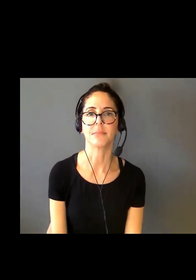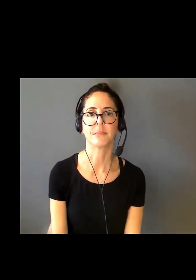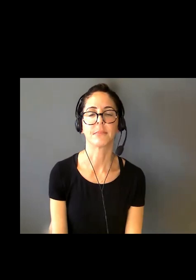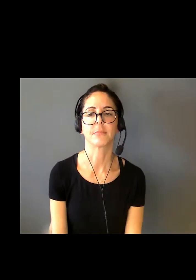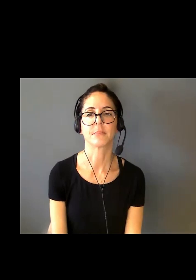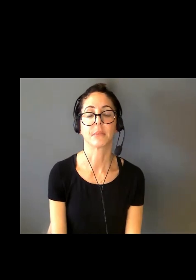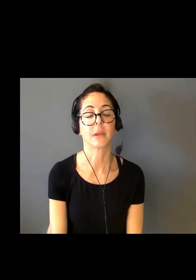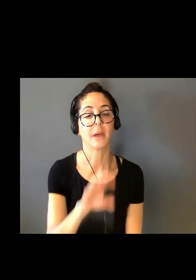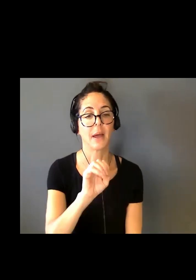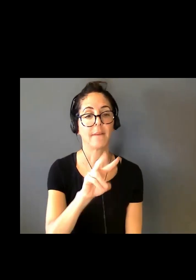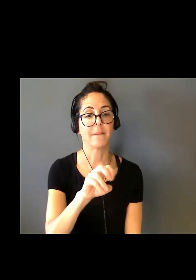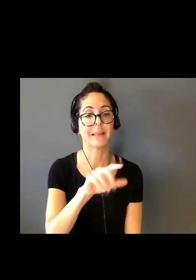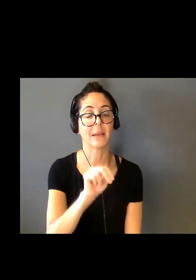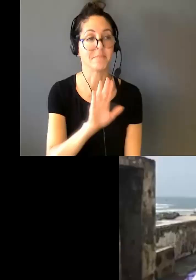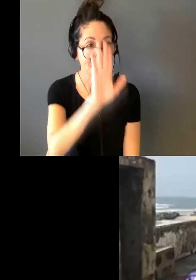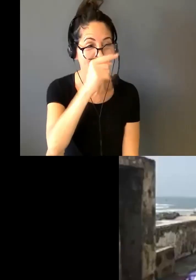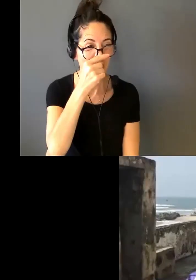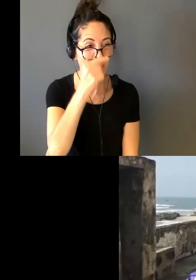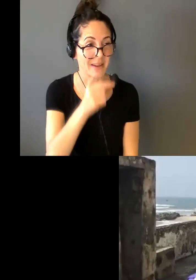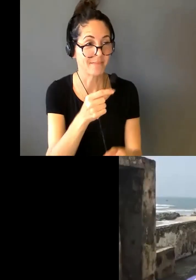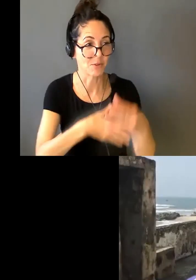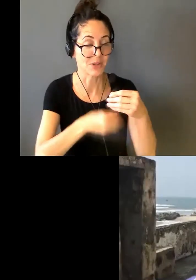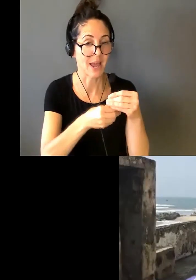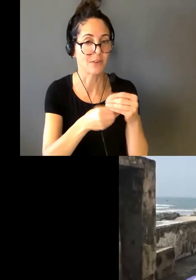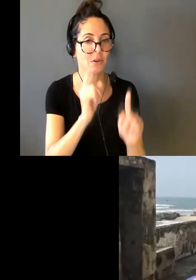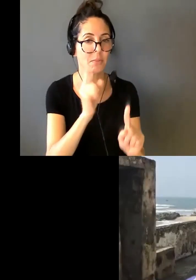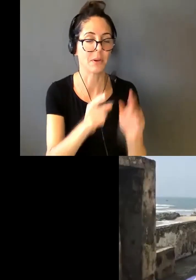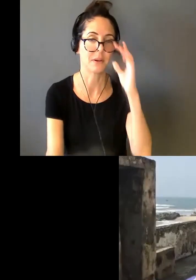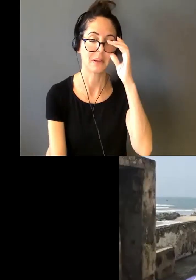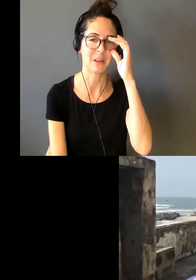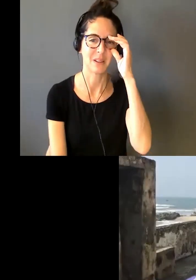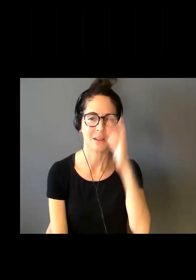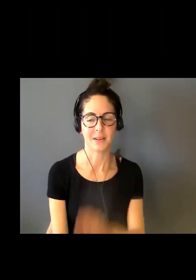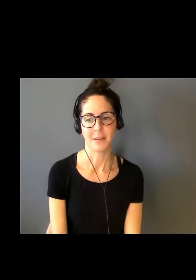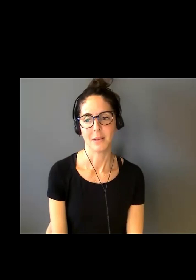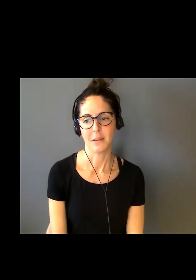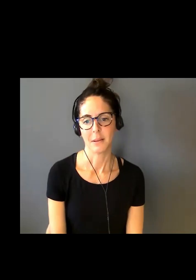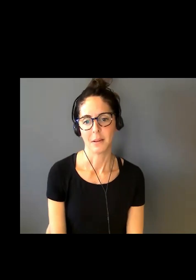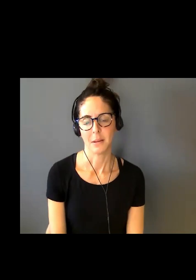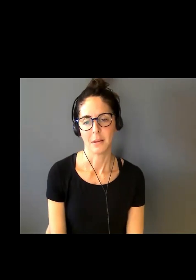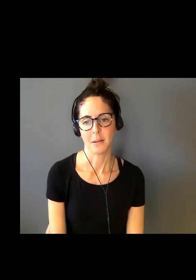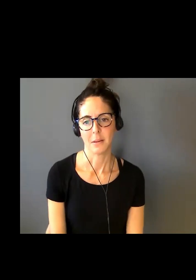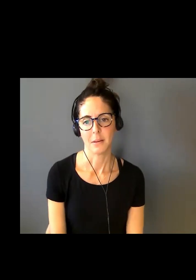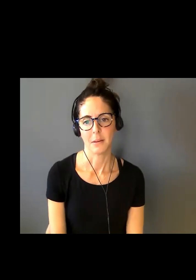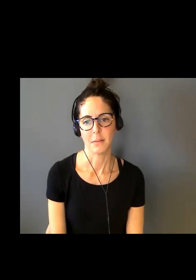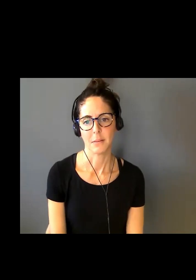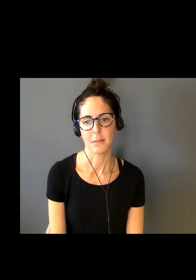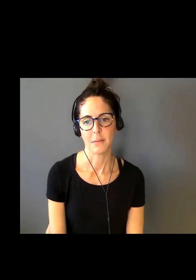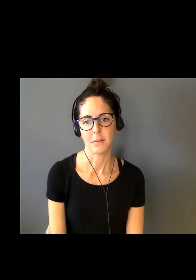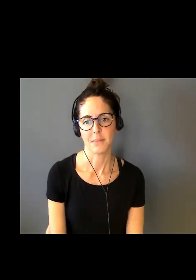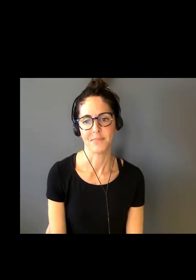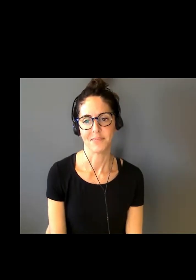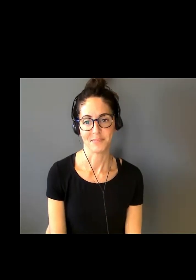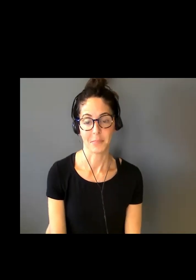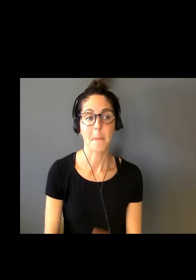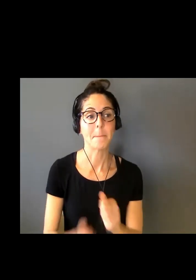add to your point, you know, understanding that we all come, or most of us today are privileged to